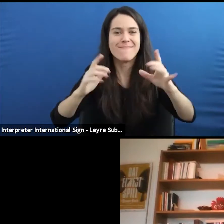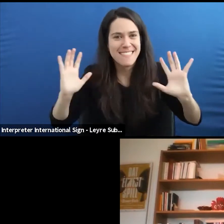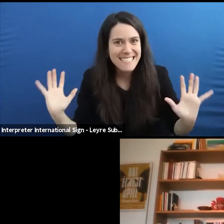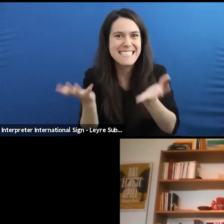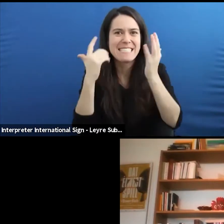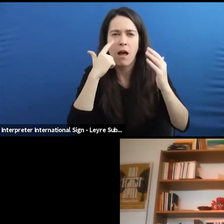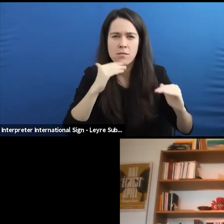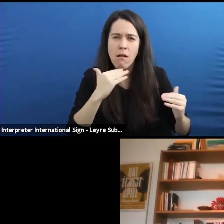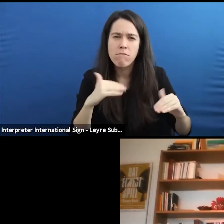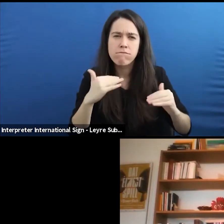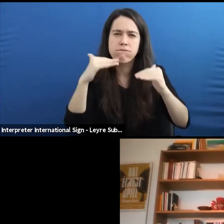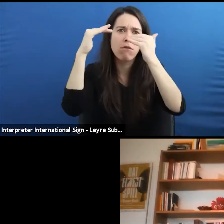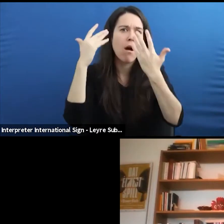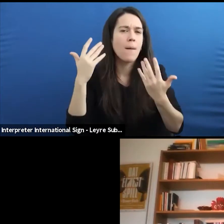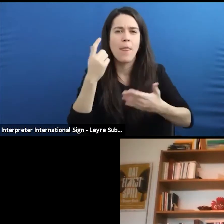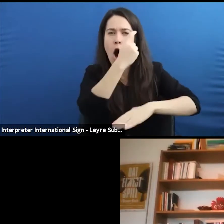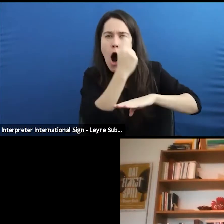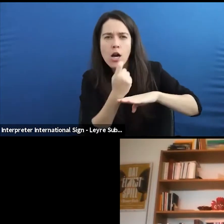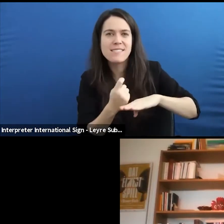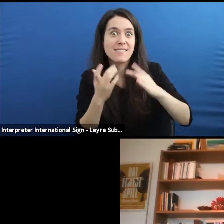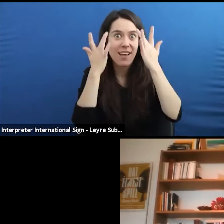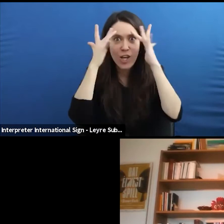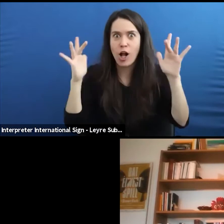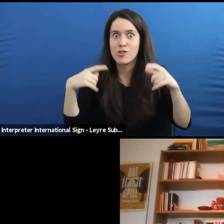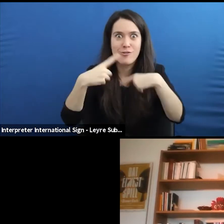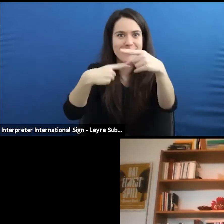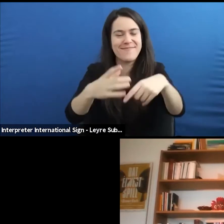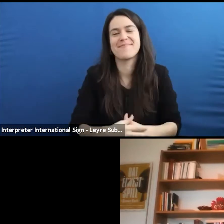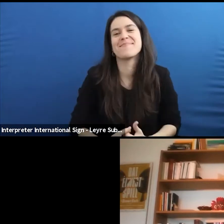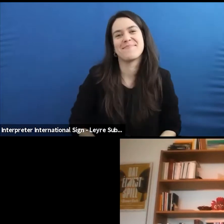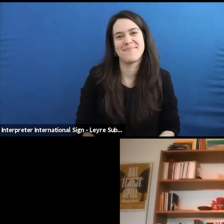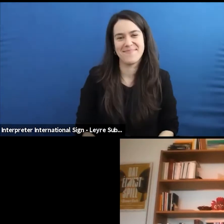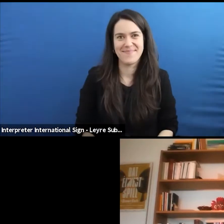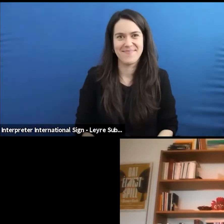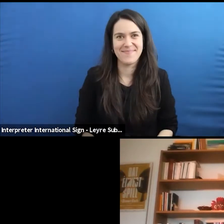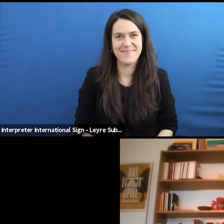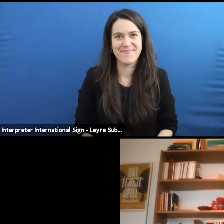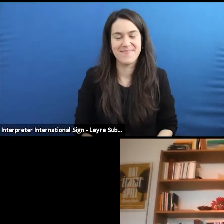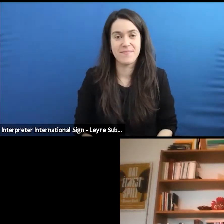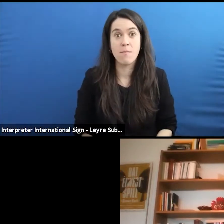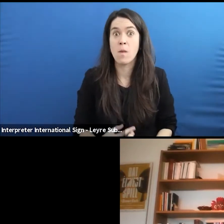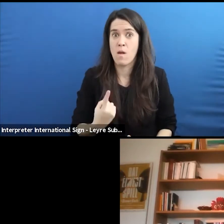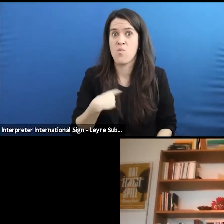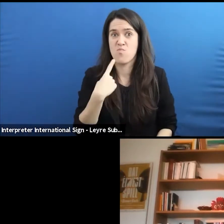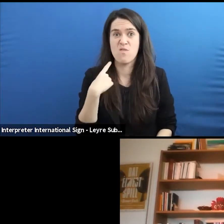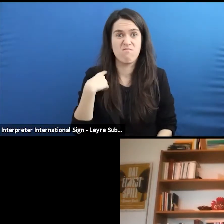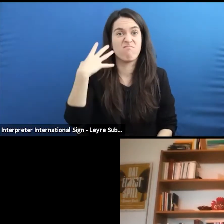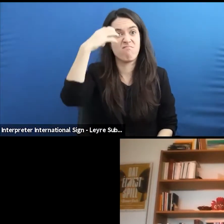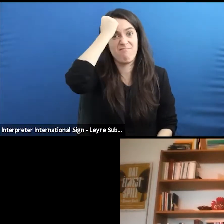of an artistic and cultural career. We have been reminded that as Umberto Eco said,